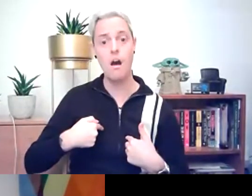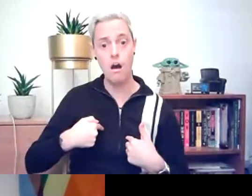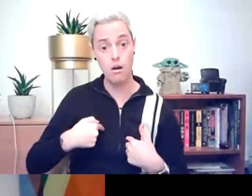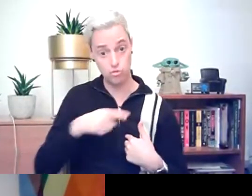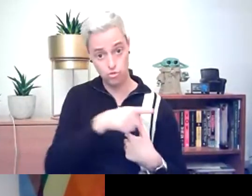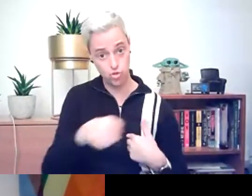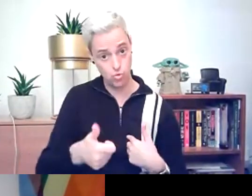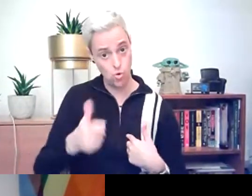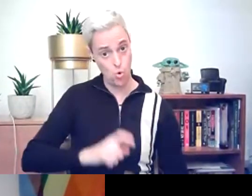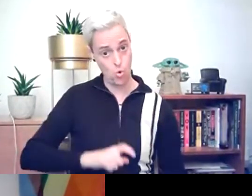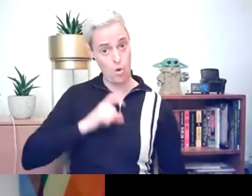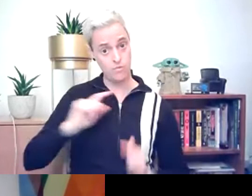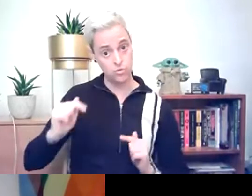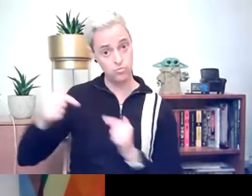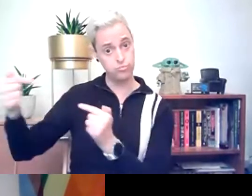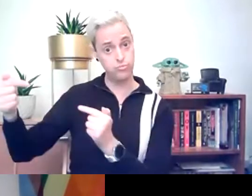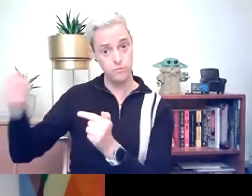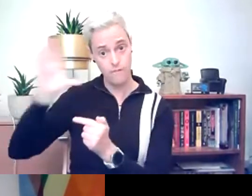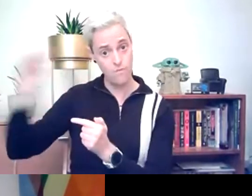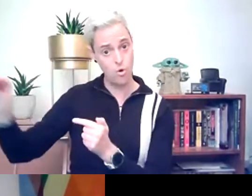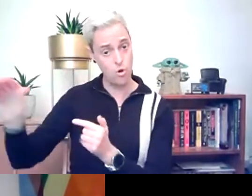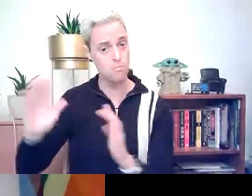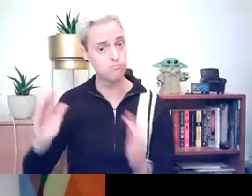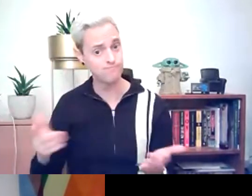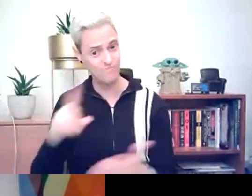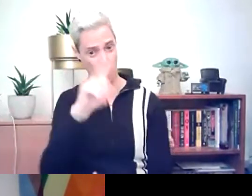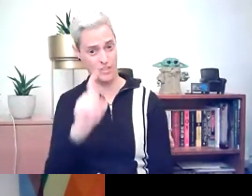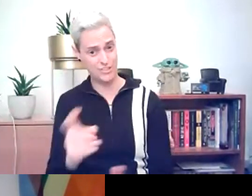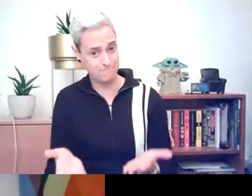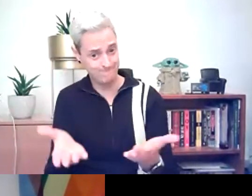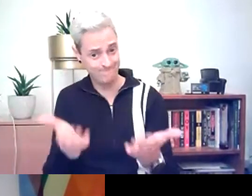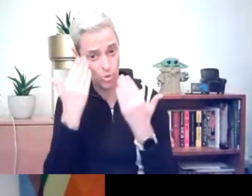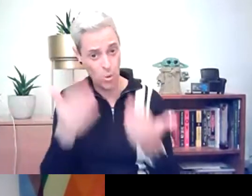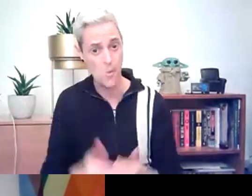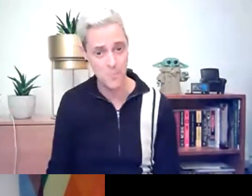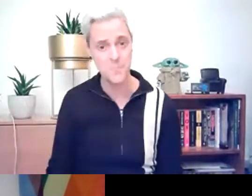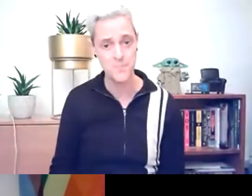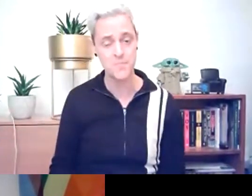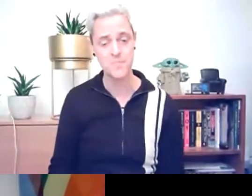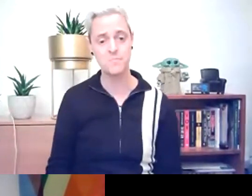18:52:45 These are important questions. 18:52:47 I know you know somebody is thinking